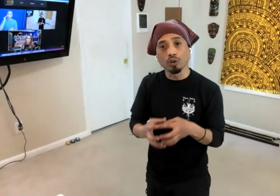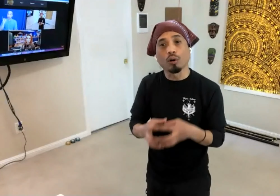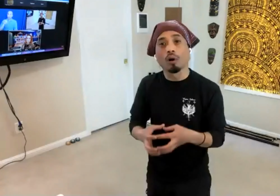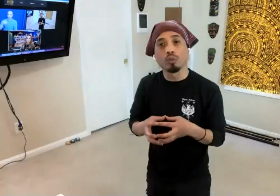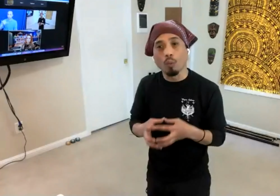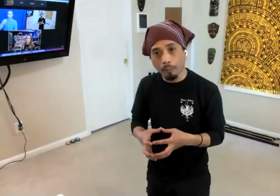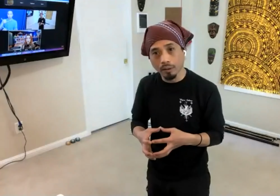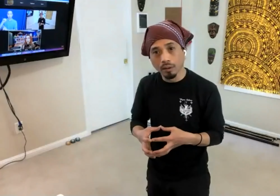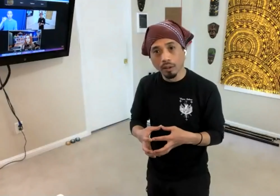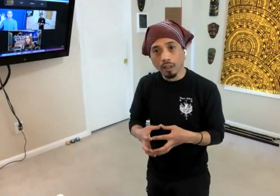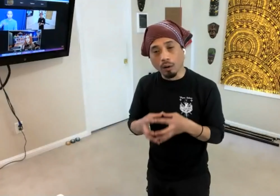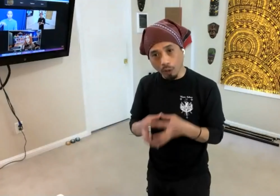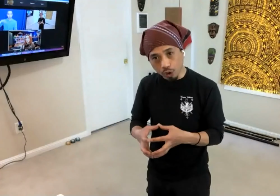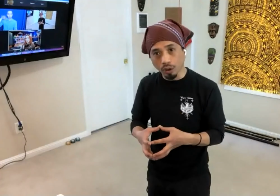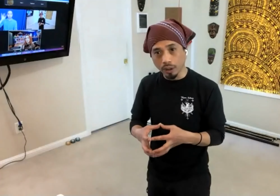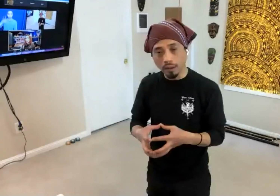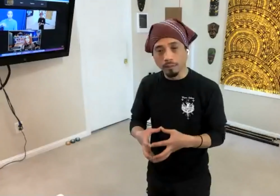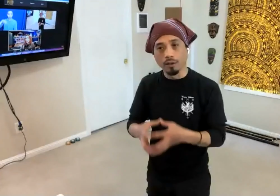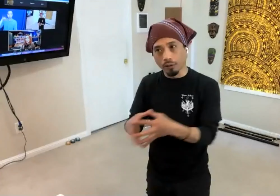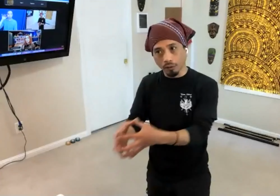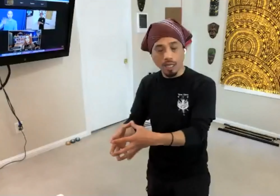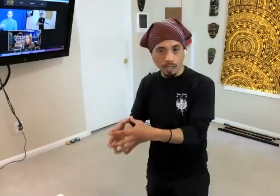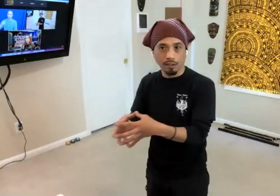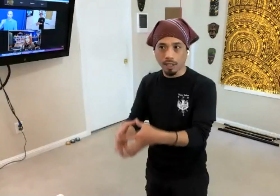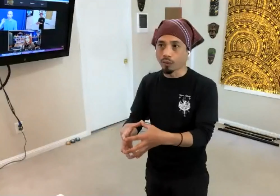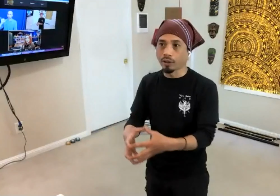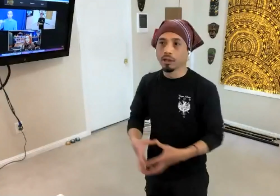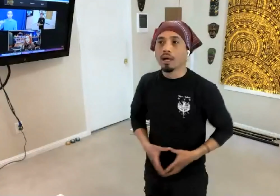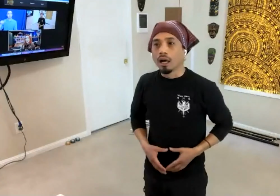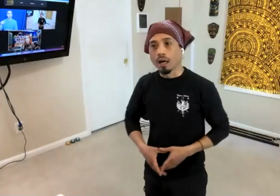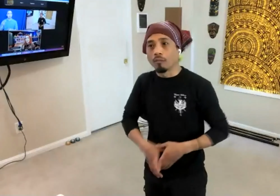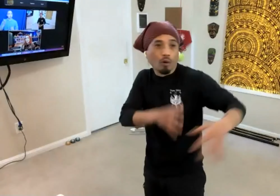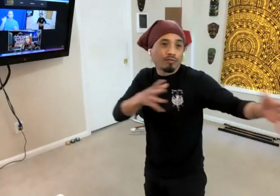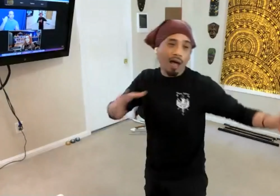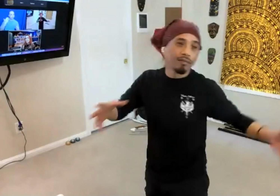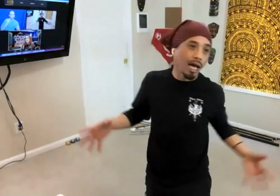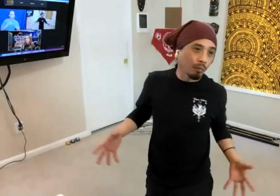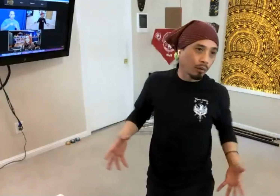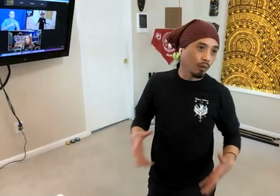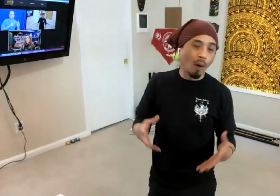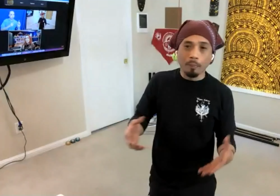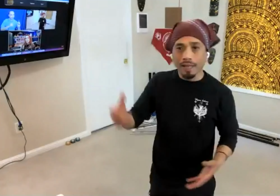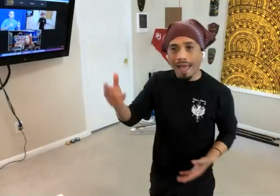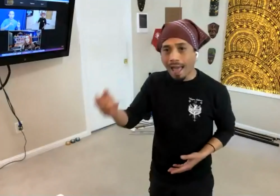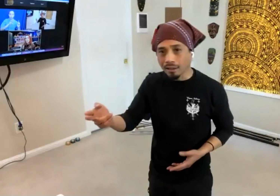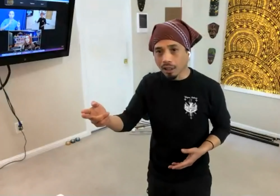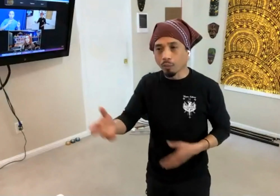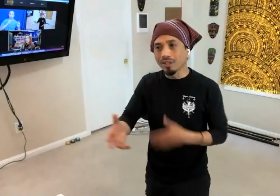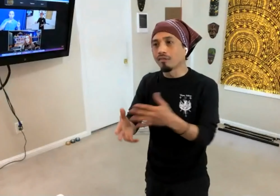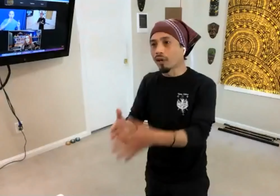MARTIAL ARTS WEAPON. ANOTHER HIDDEN SECRET.